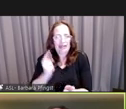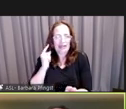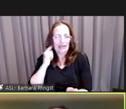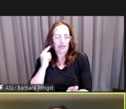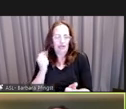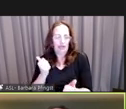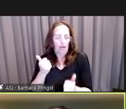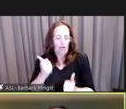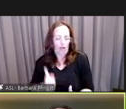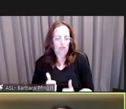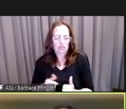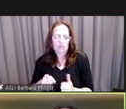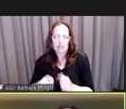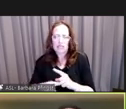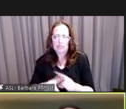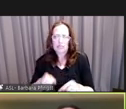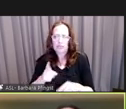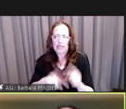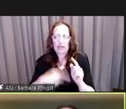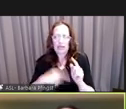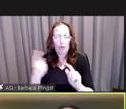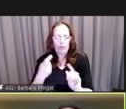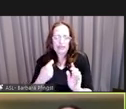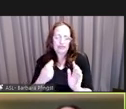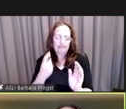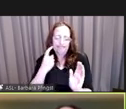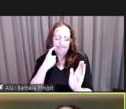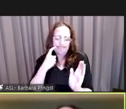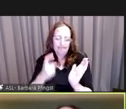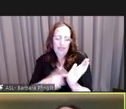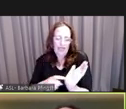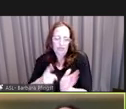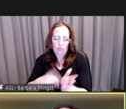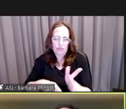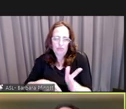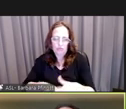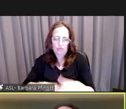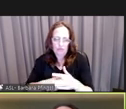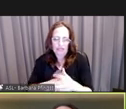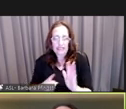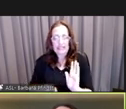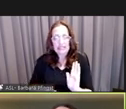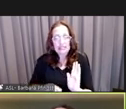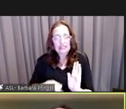that you can identify such a cause. Sometimes hearing loss occurs with other medical issues.